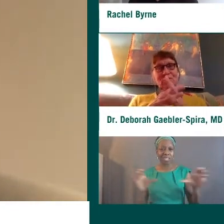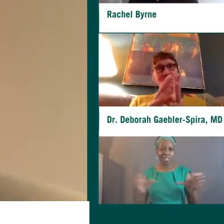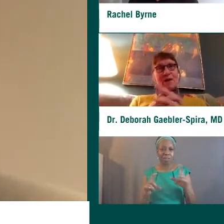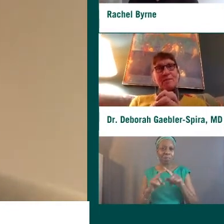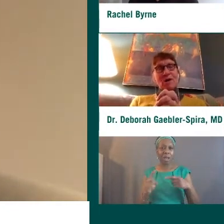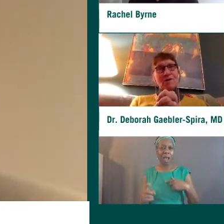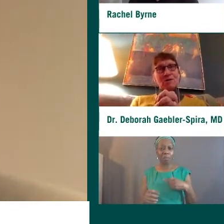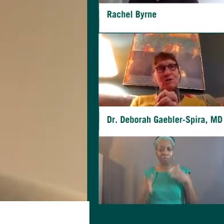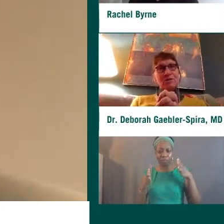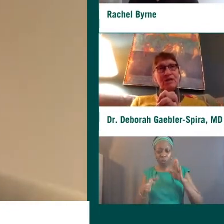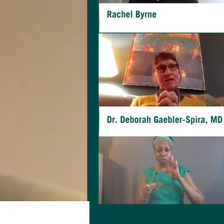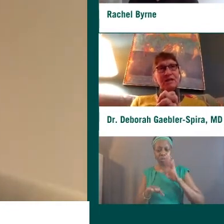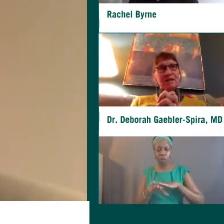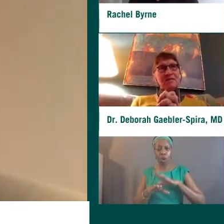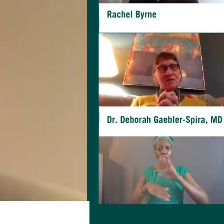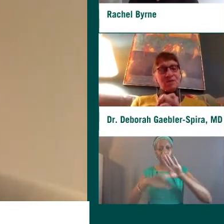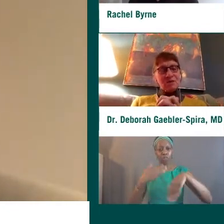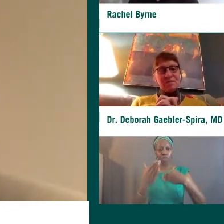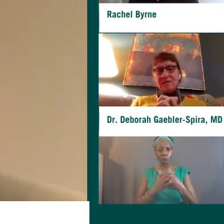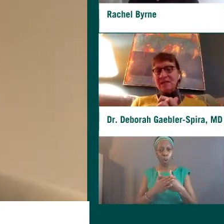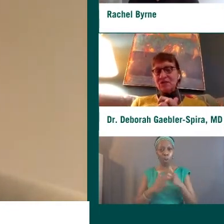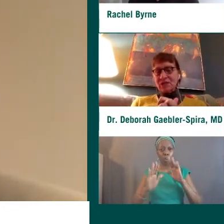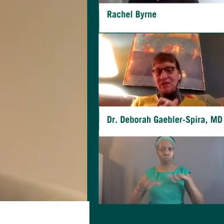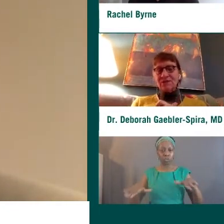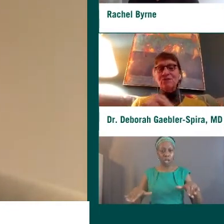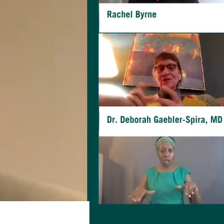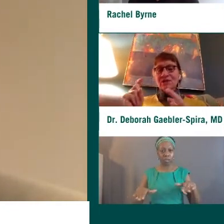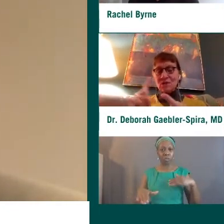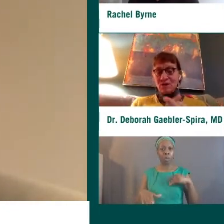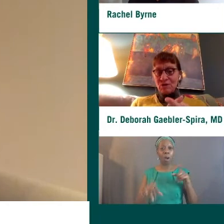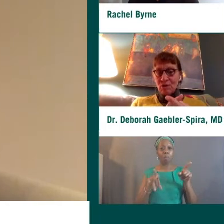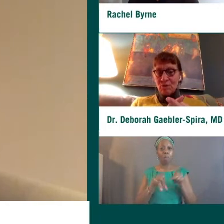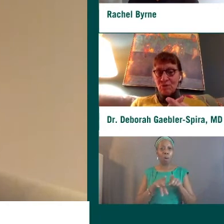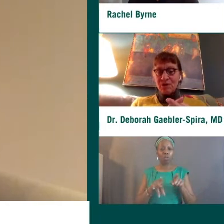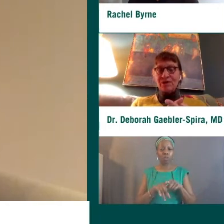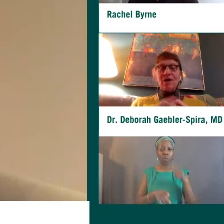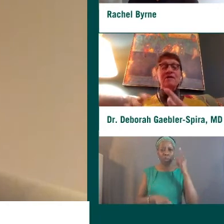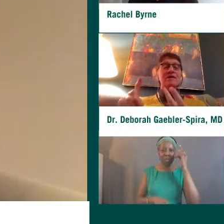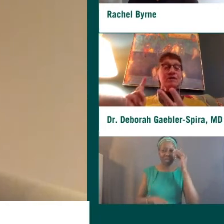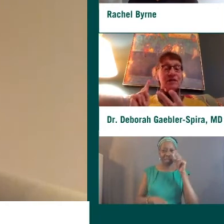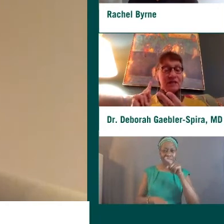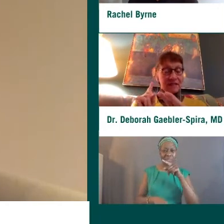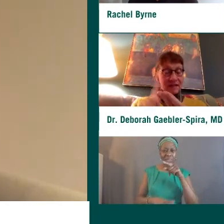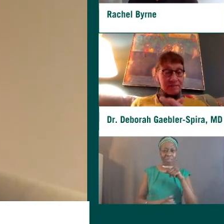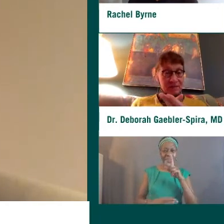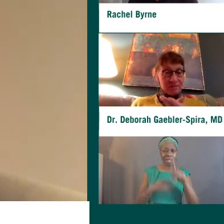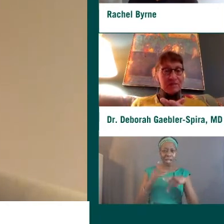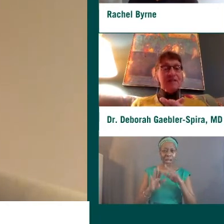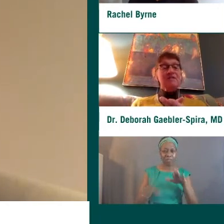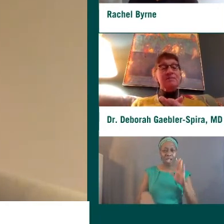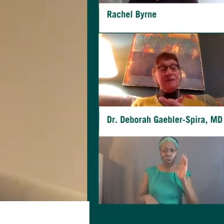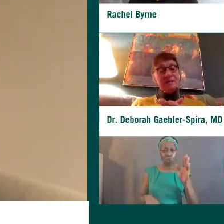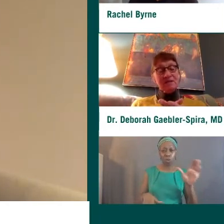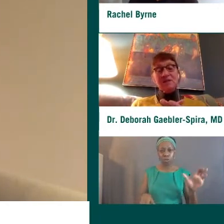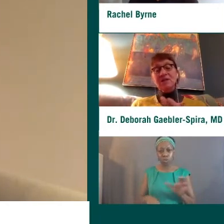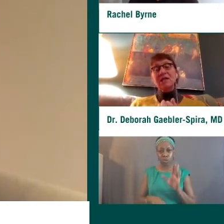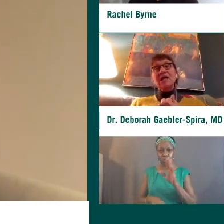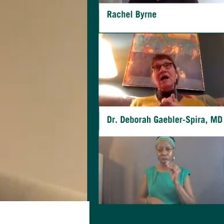So I'm also thinking, is this gonna be a child who does their homework? Are they going to get up and be independent?